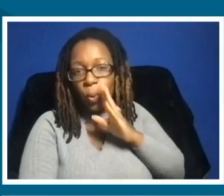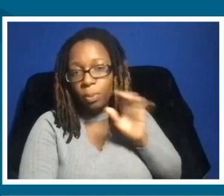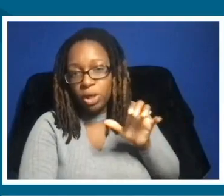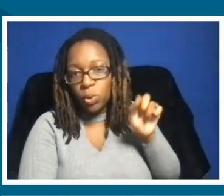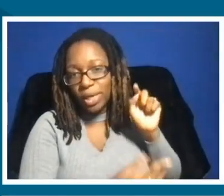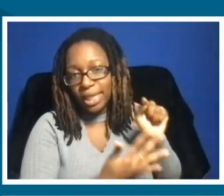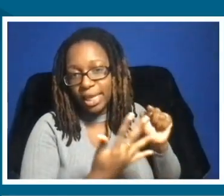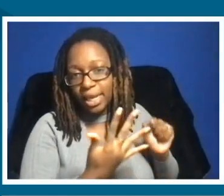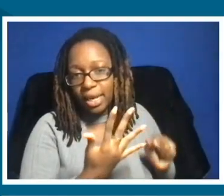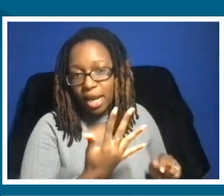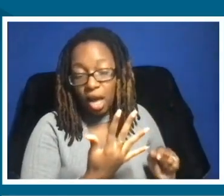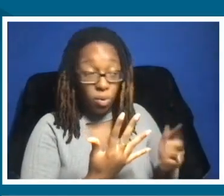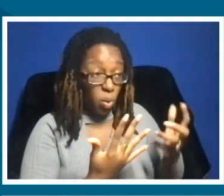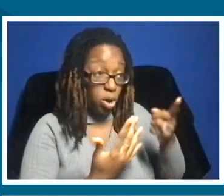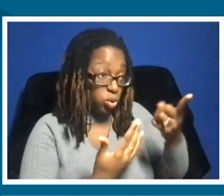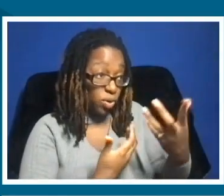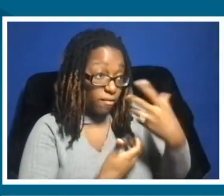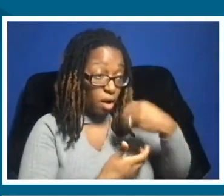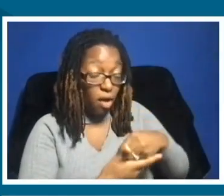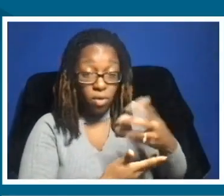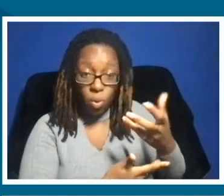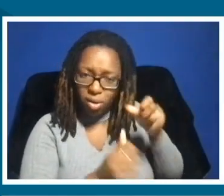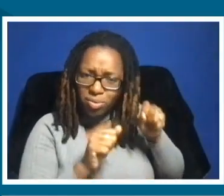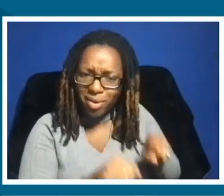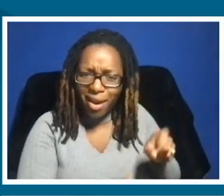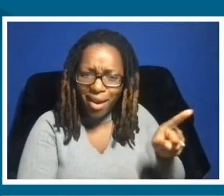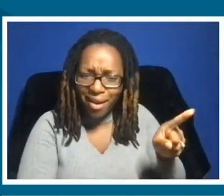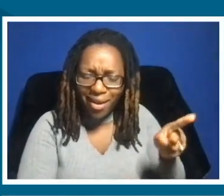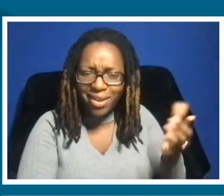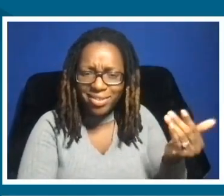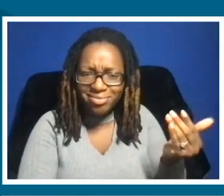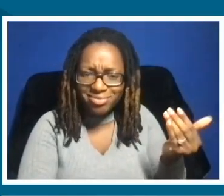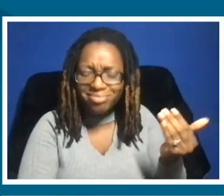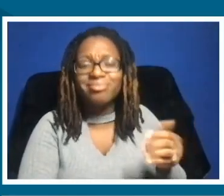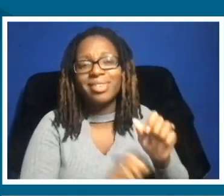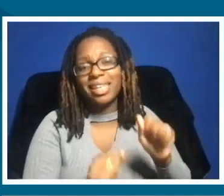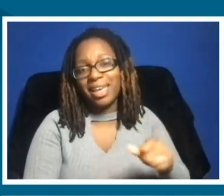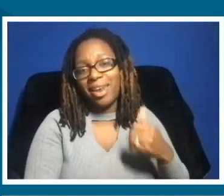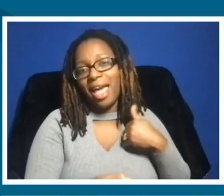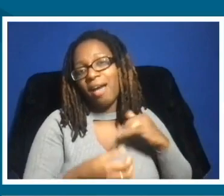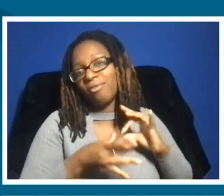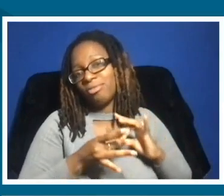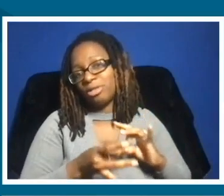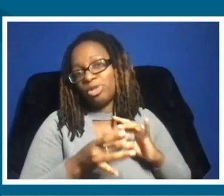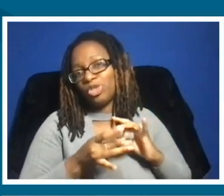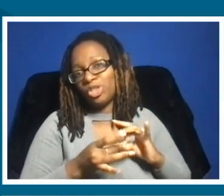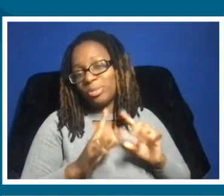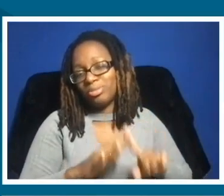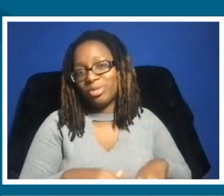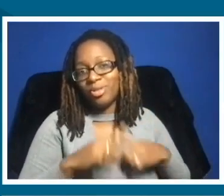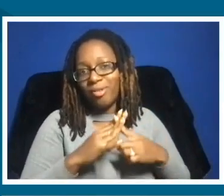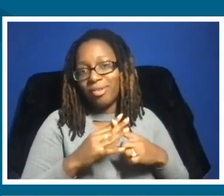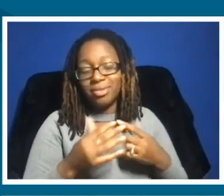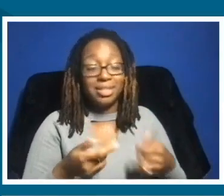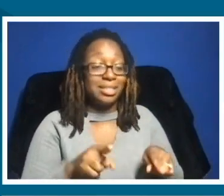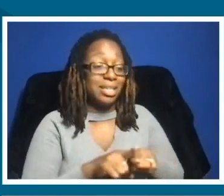know we want to involve you in it so that that can be a relationship like um